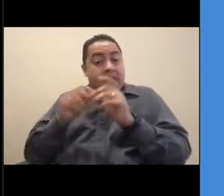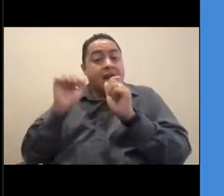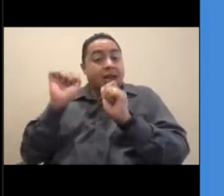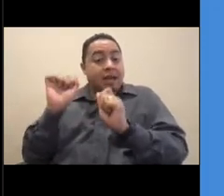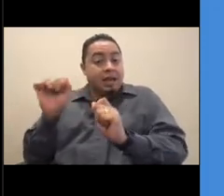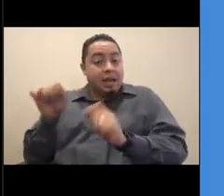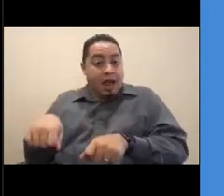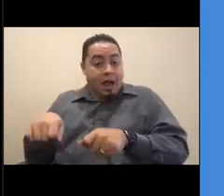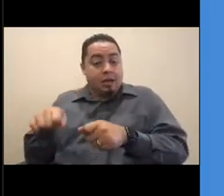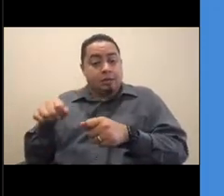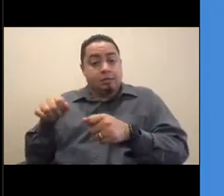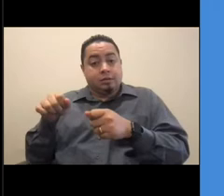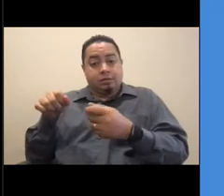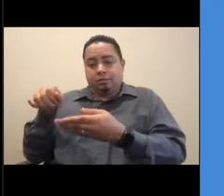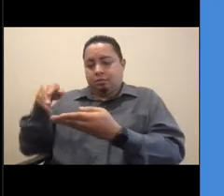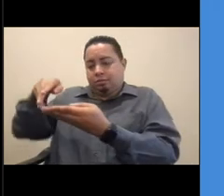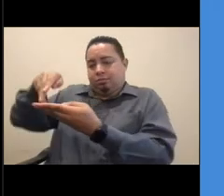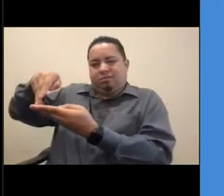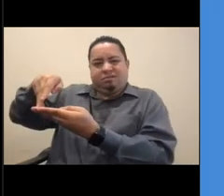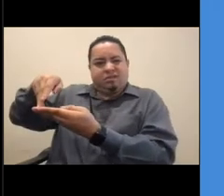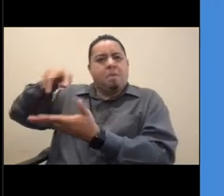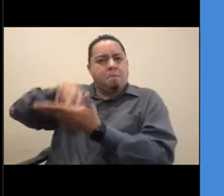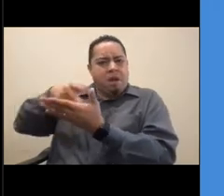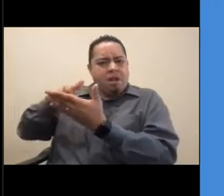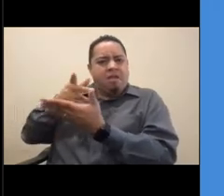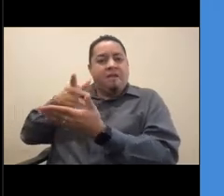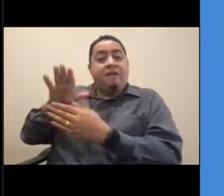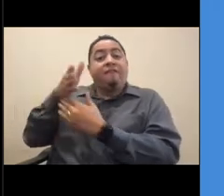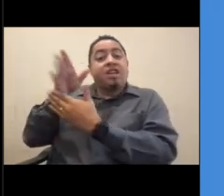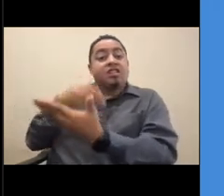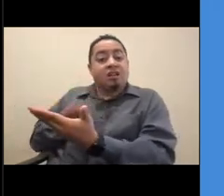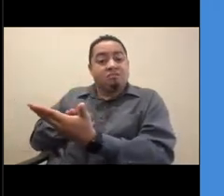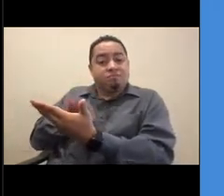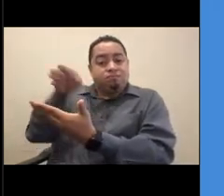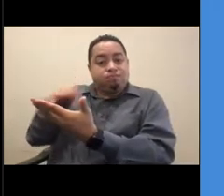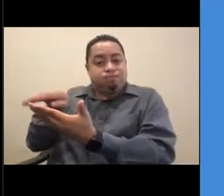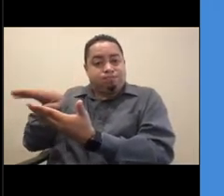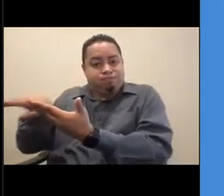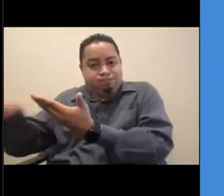and that's how we're able to sample for lake trout in a way that's kind of efficient,